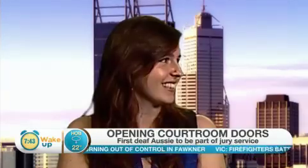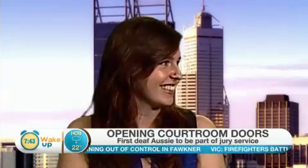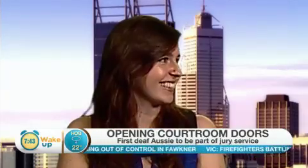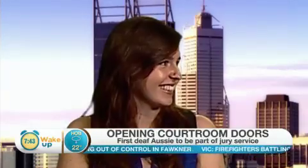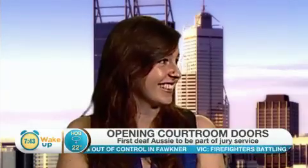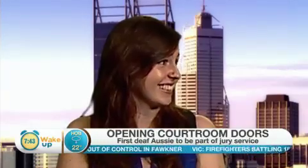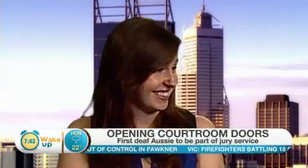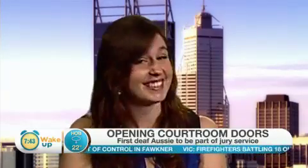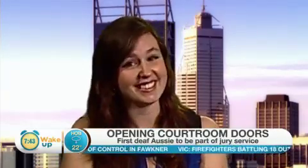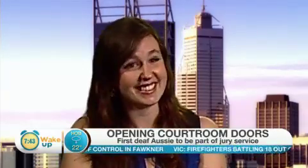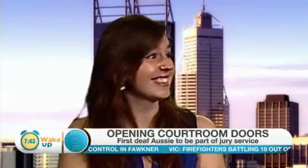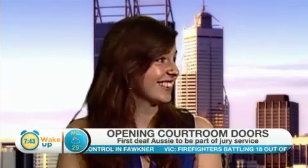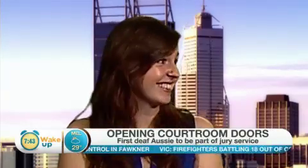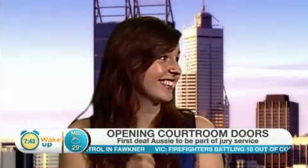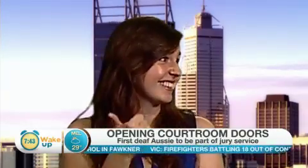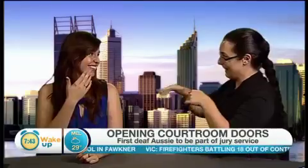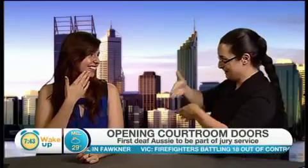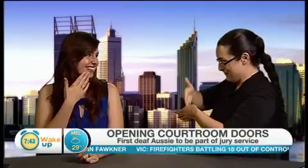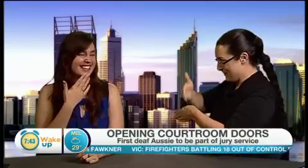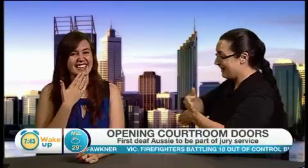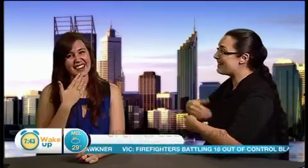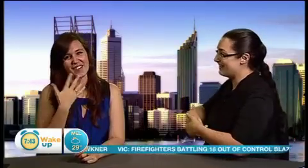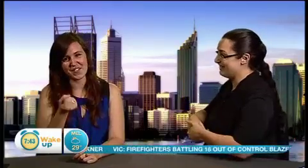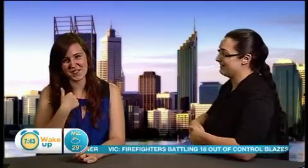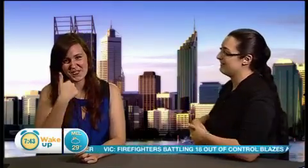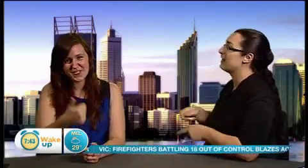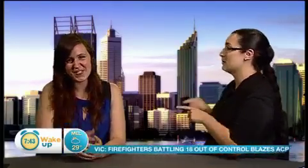awareness and we thank you for your time this morning.